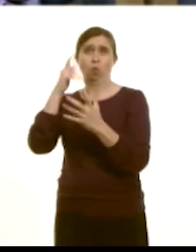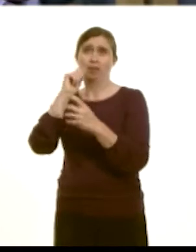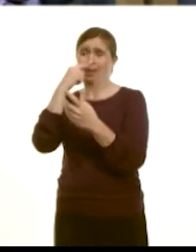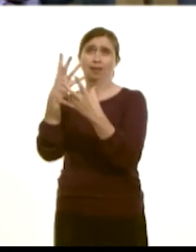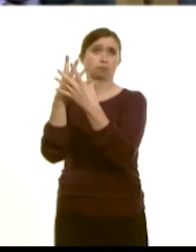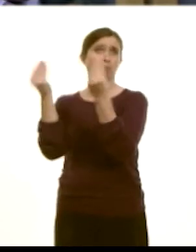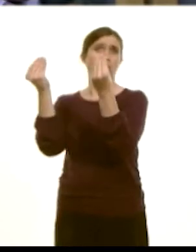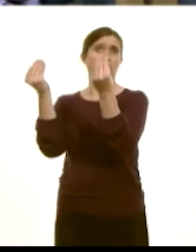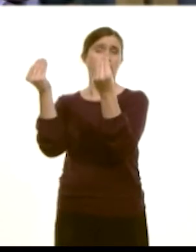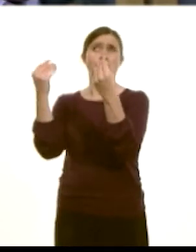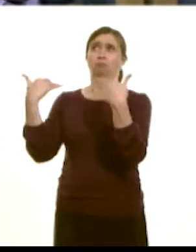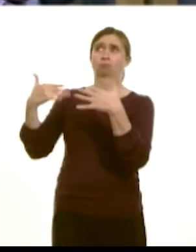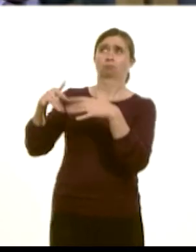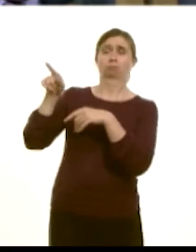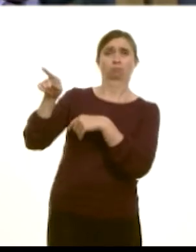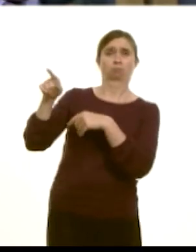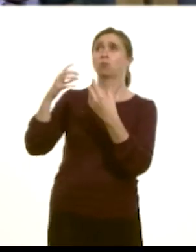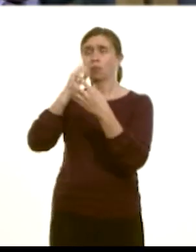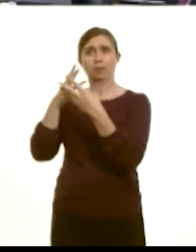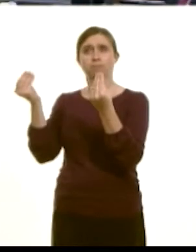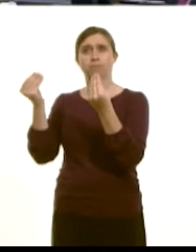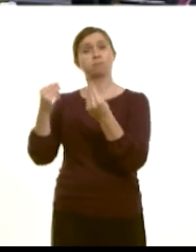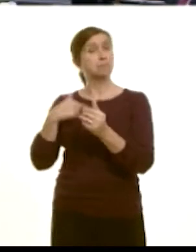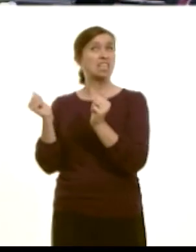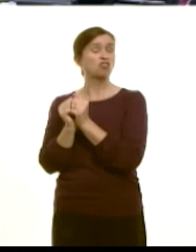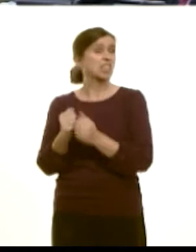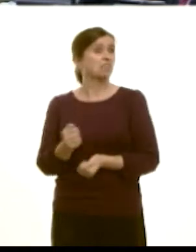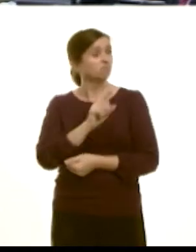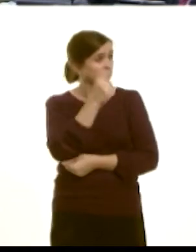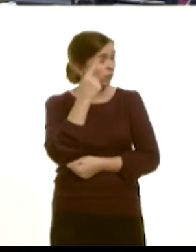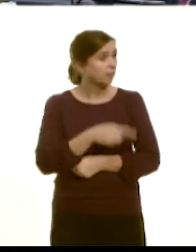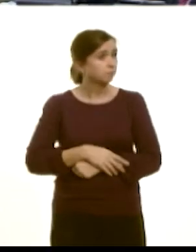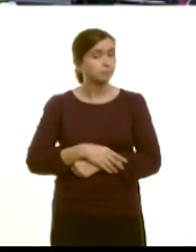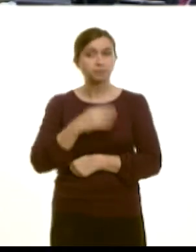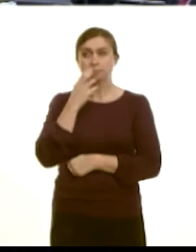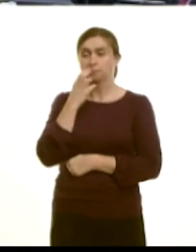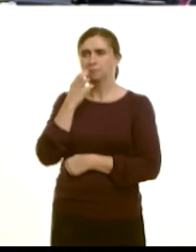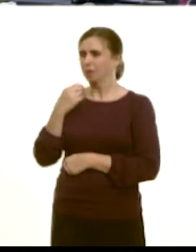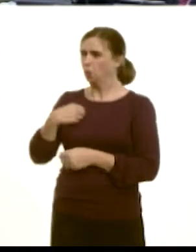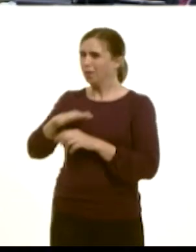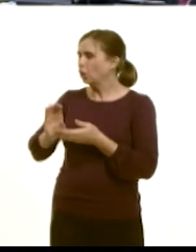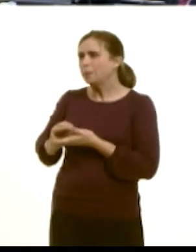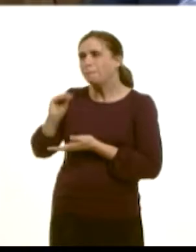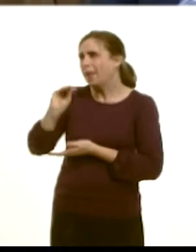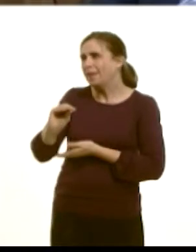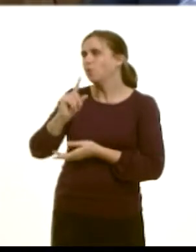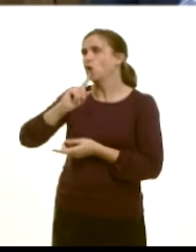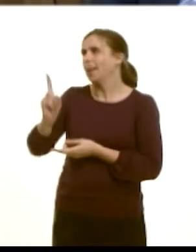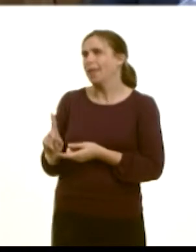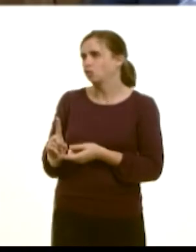Mark Isherwood: My response is to agree with him. What is yours? Carwyn Jones: We are not paying for the electrification of the south Wales main line.